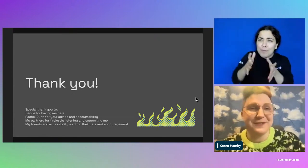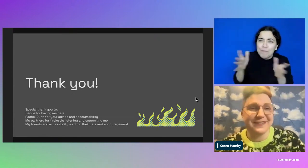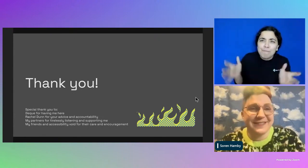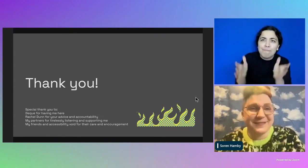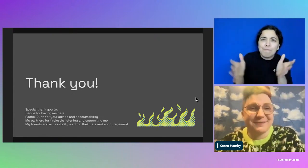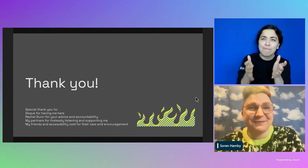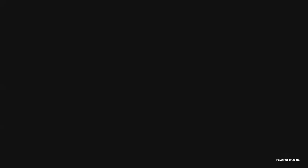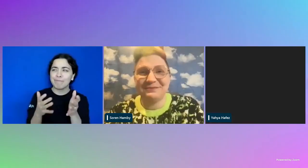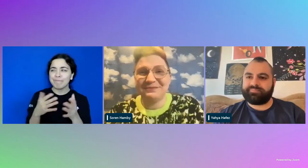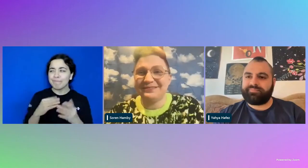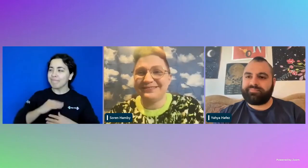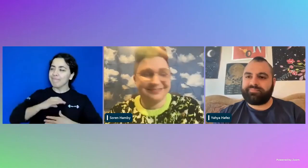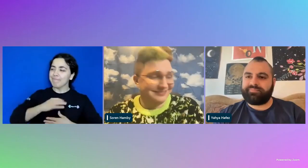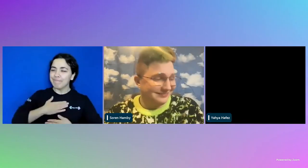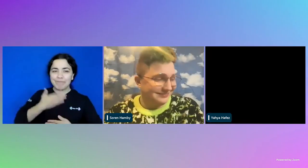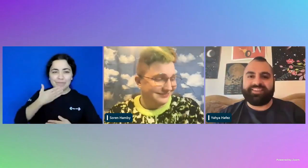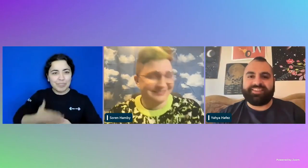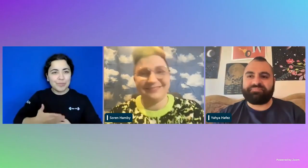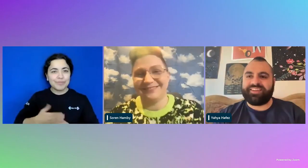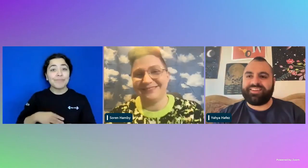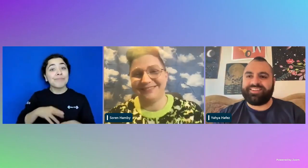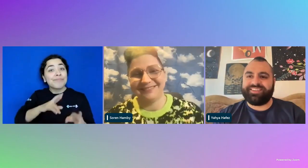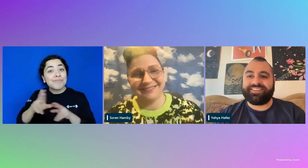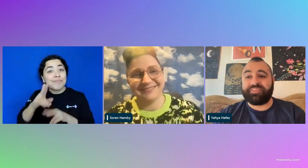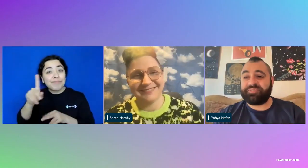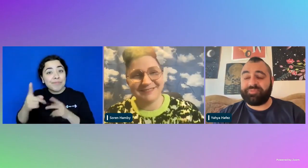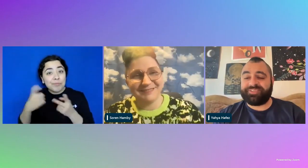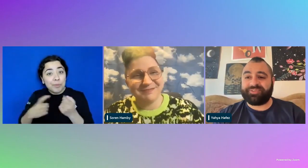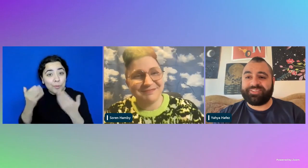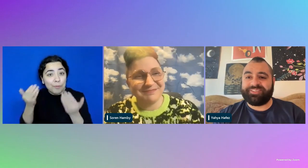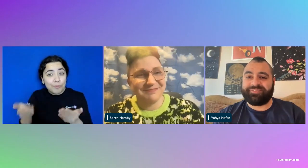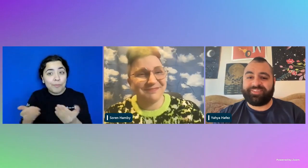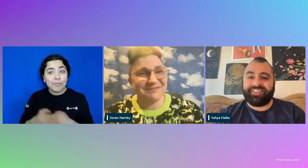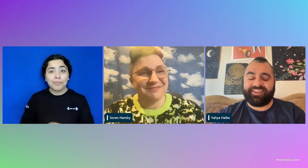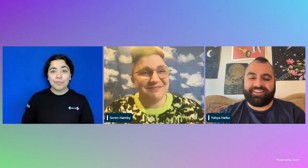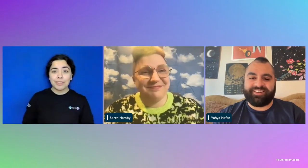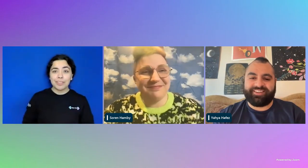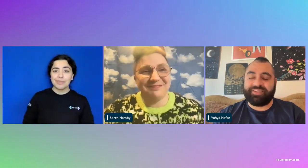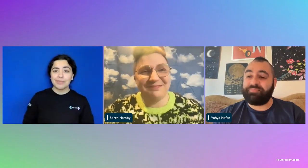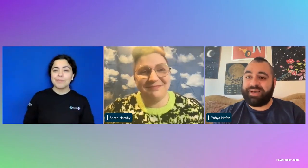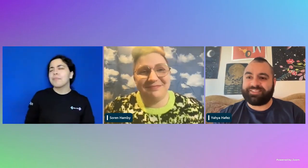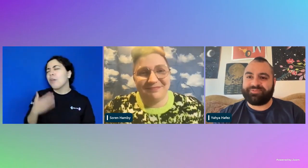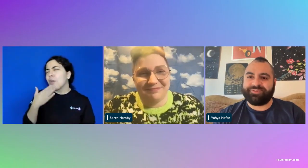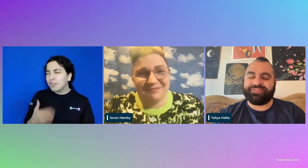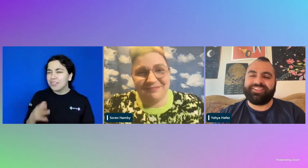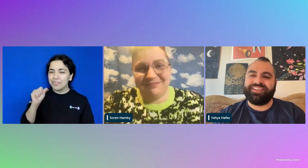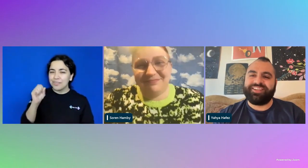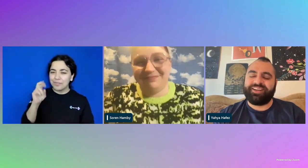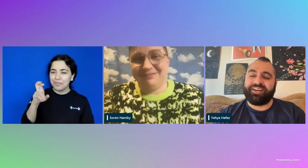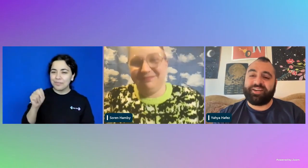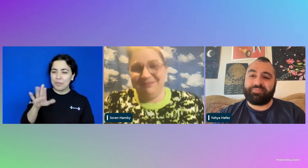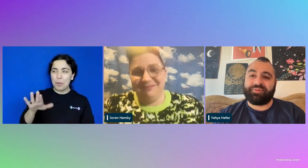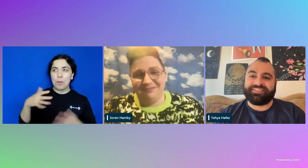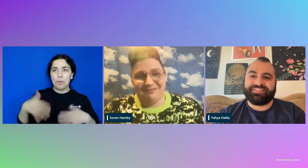All right. Uh, thank you so much, Sorin, for that, uh, impactful, uh,